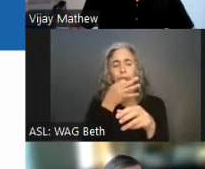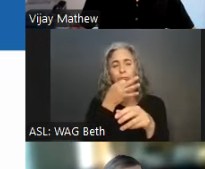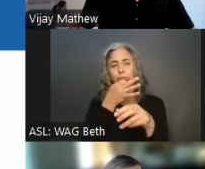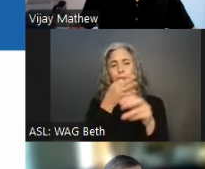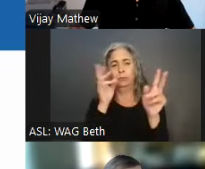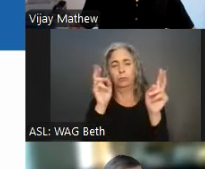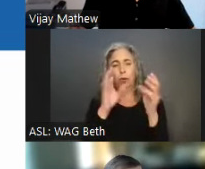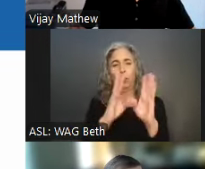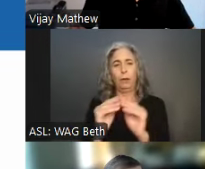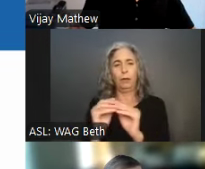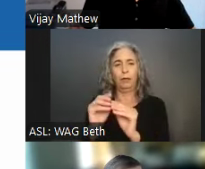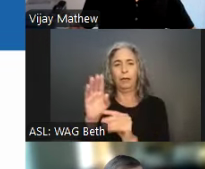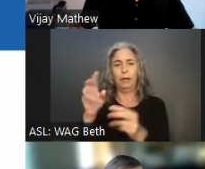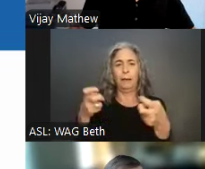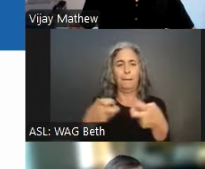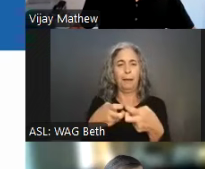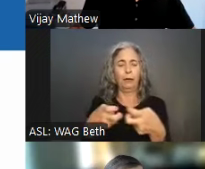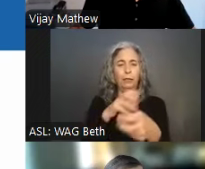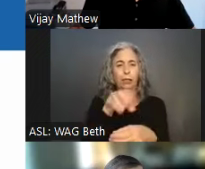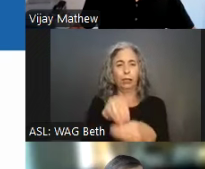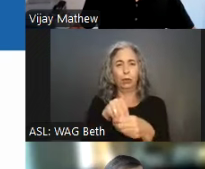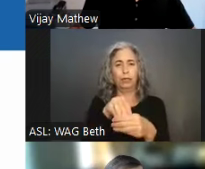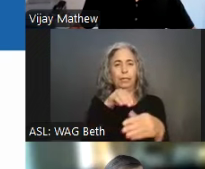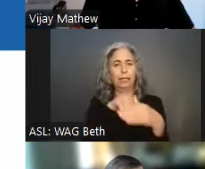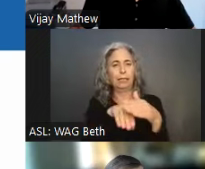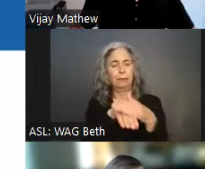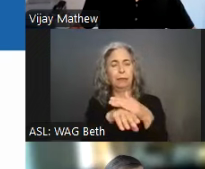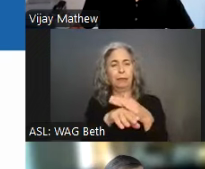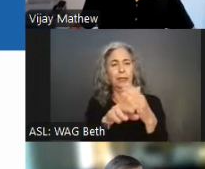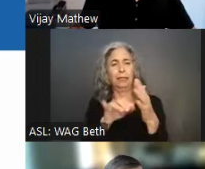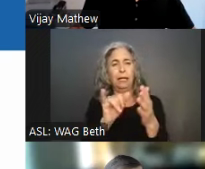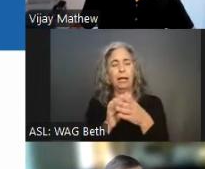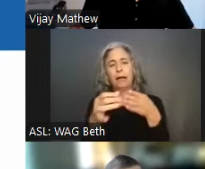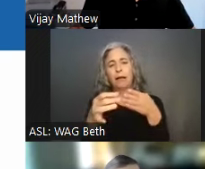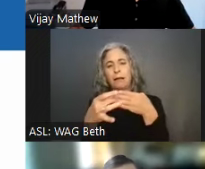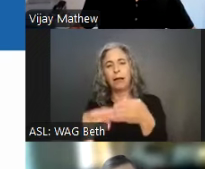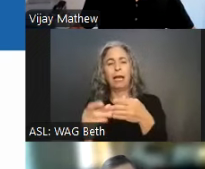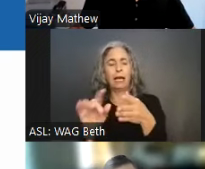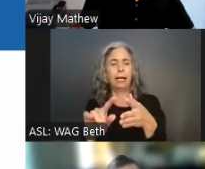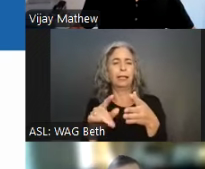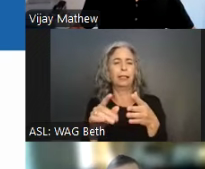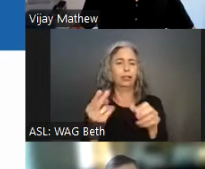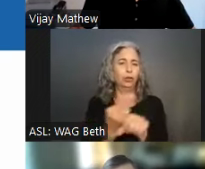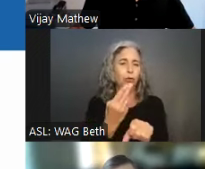batteries included accessibility, pragmatic guide to get started today.